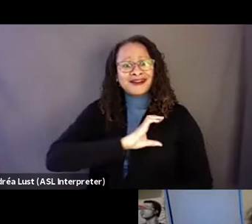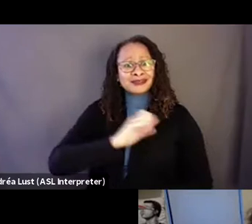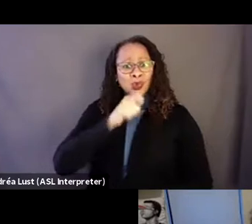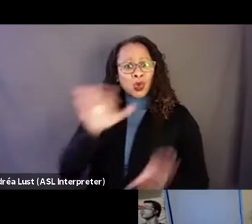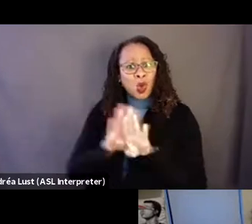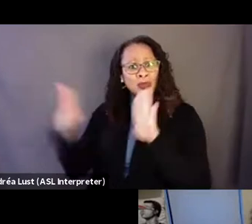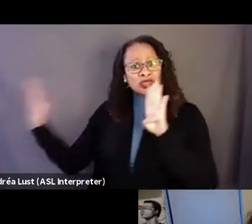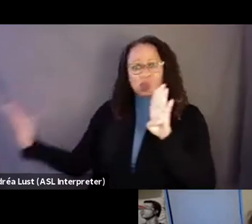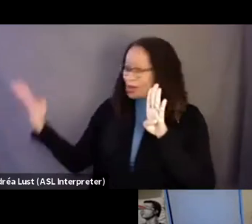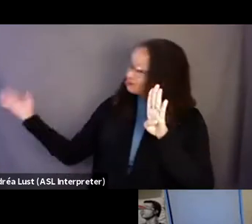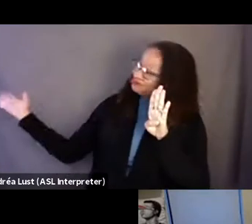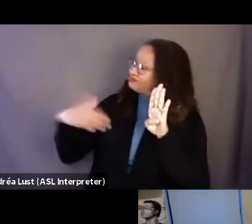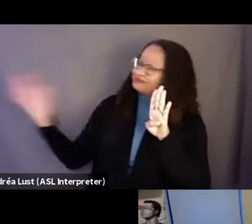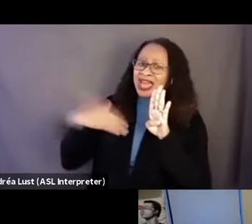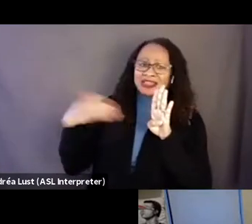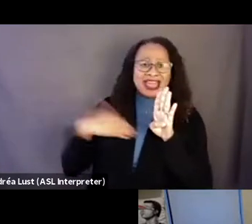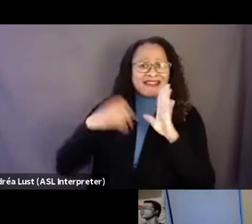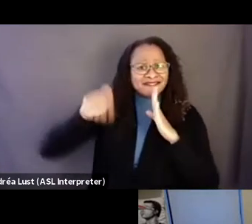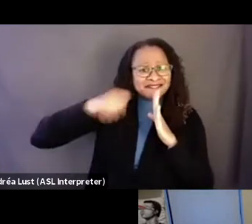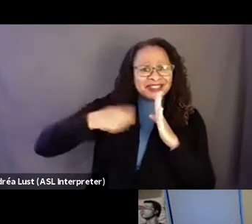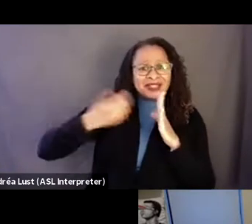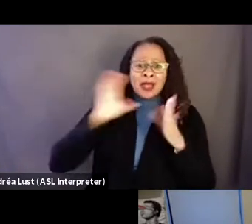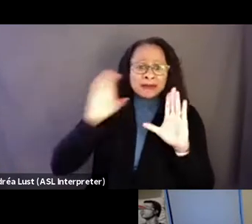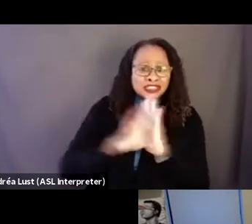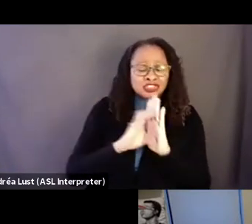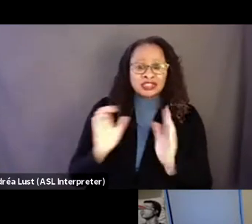There is video and pictures and... Right? These are our police officers.